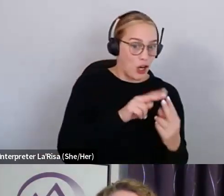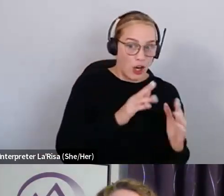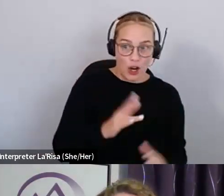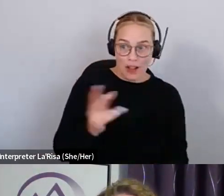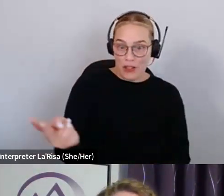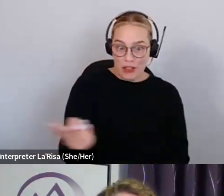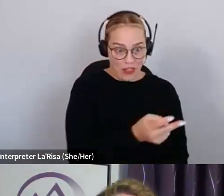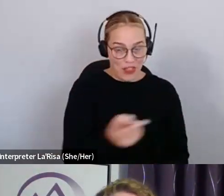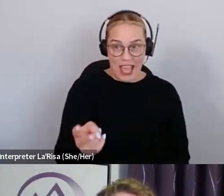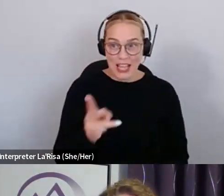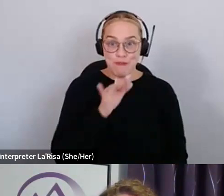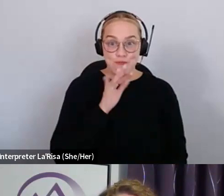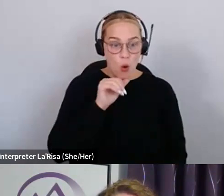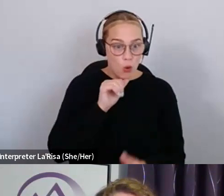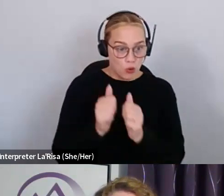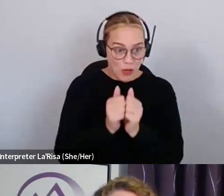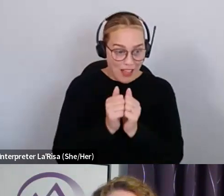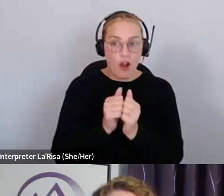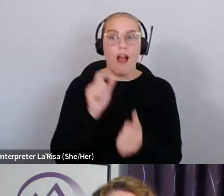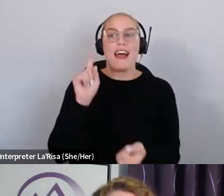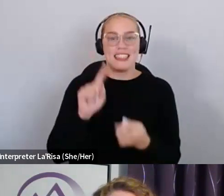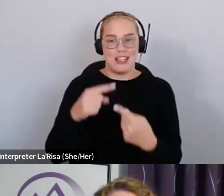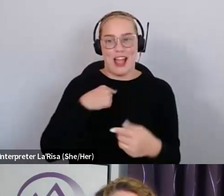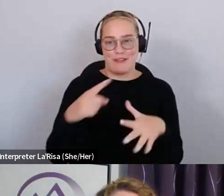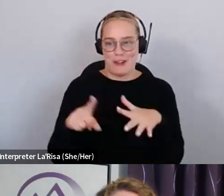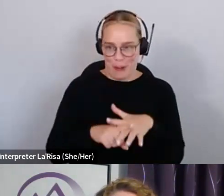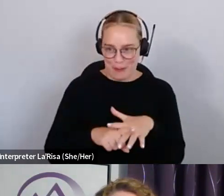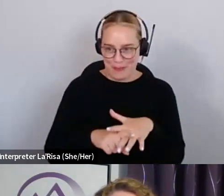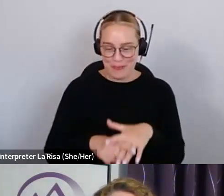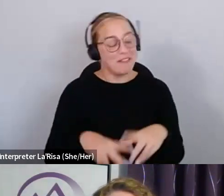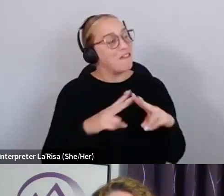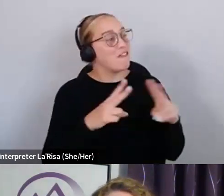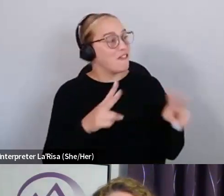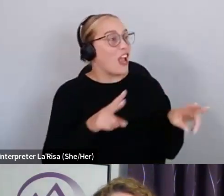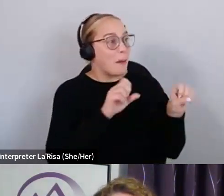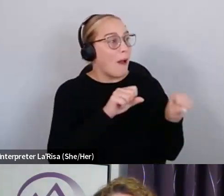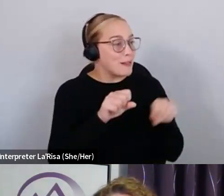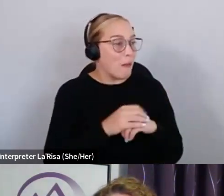think we bring the family together because I'm not sure if Abby's partner and my husband ever spoke to each other before I came along. I brought the